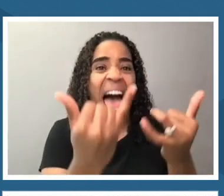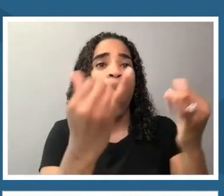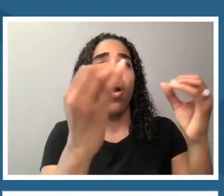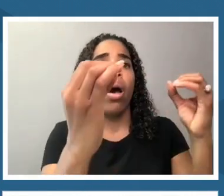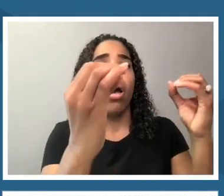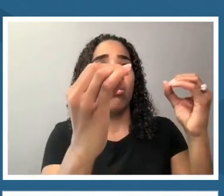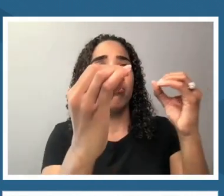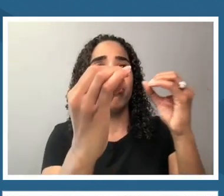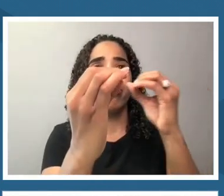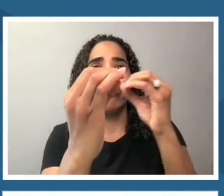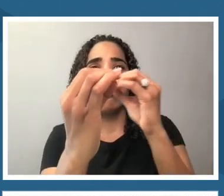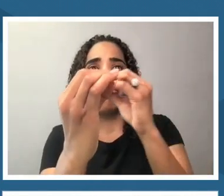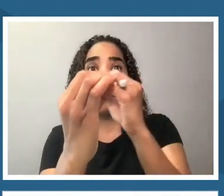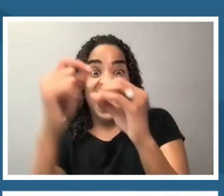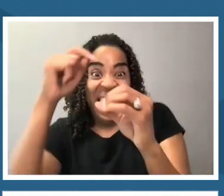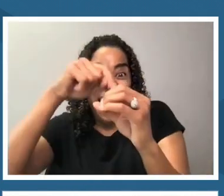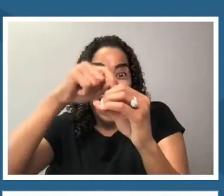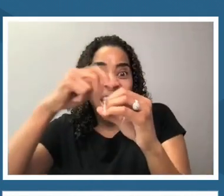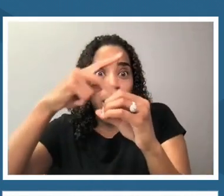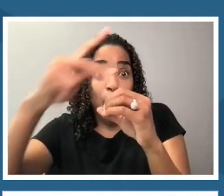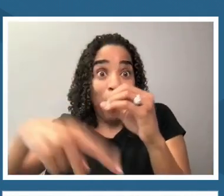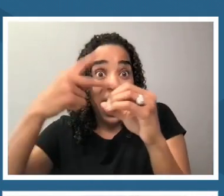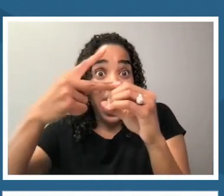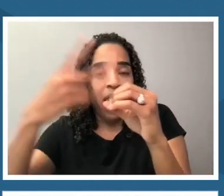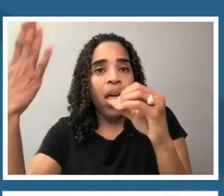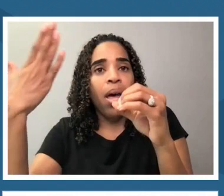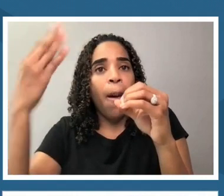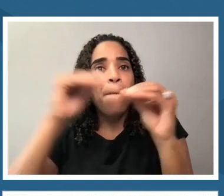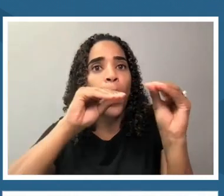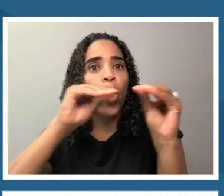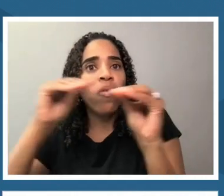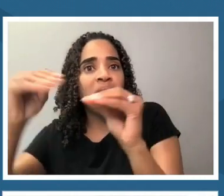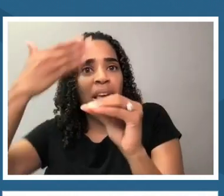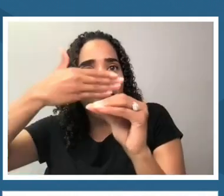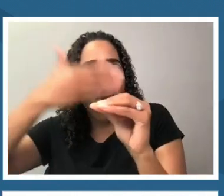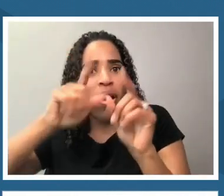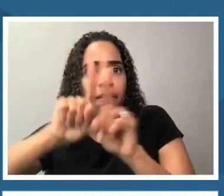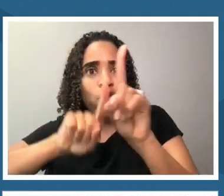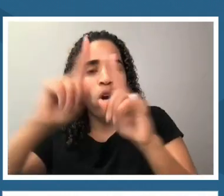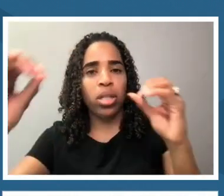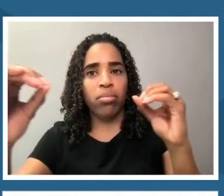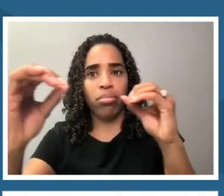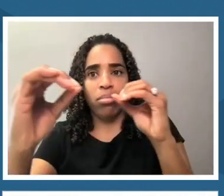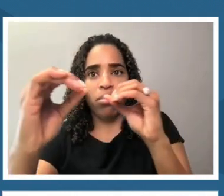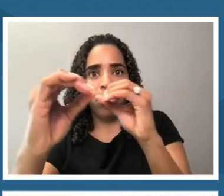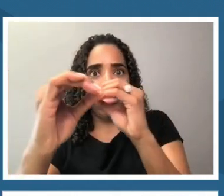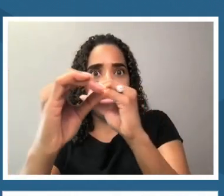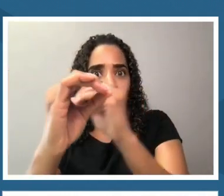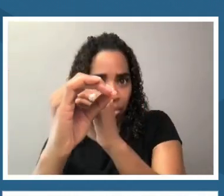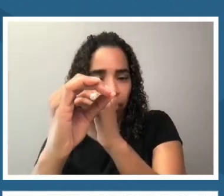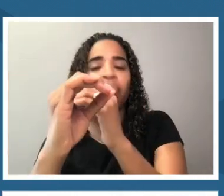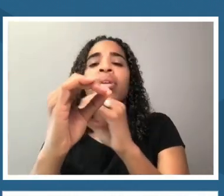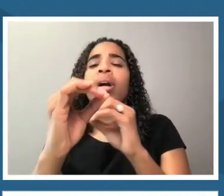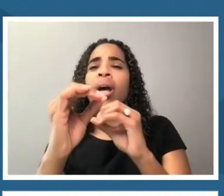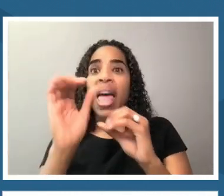look for the size of those little dips and that sides actually tell us how big